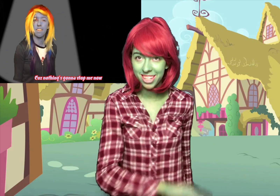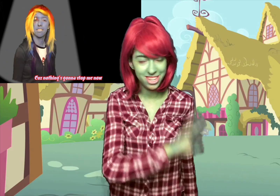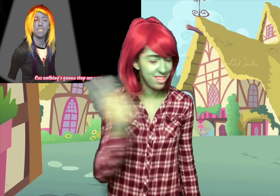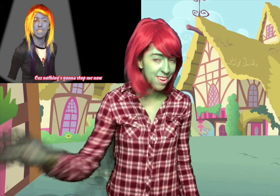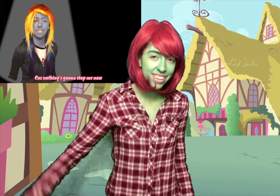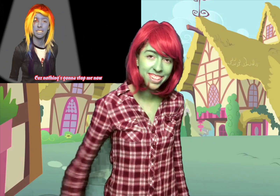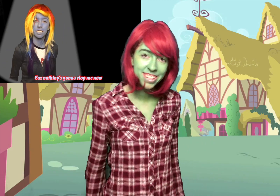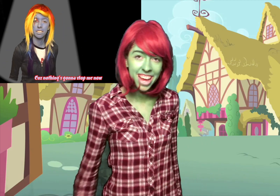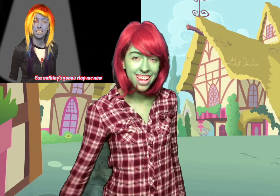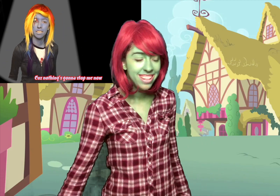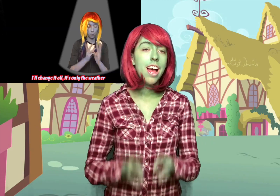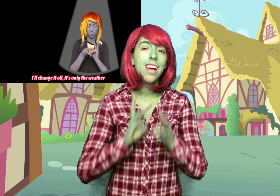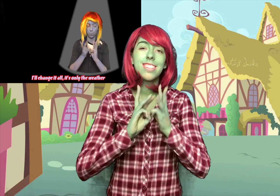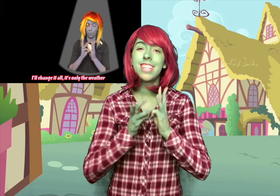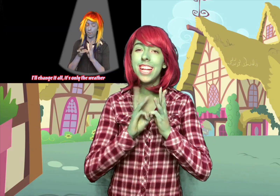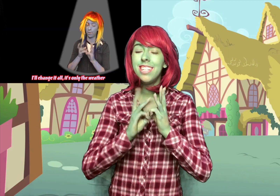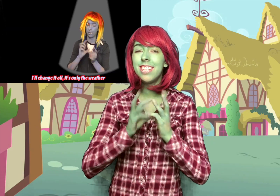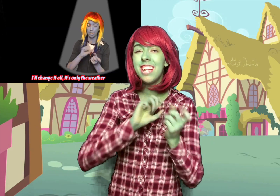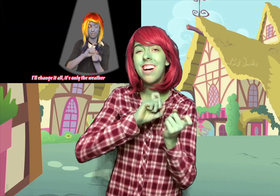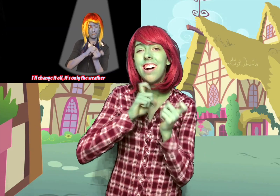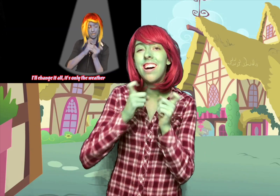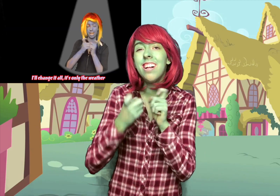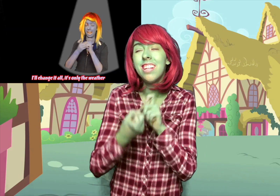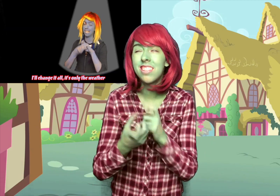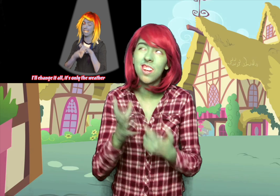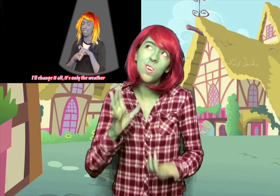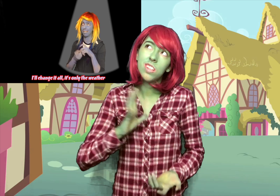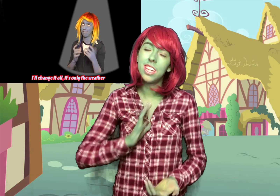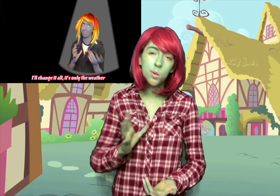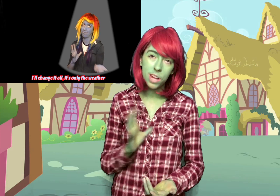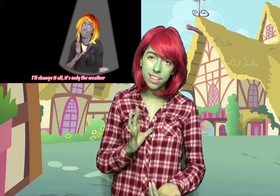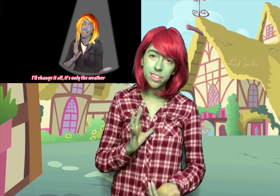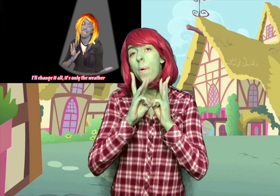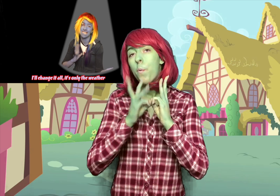she's never gonna do that "i'll change it all it's only the weather"